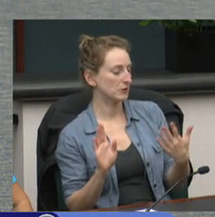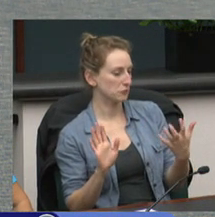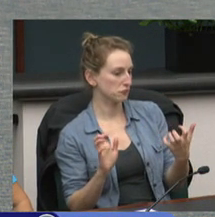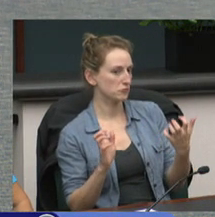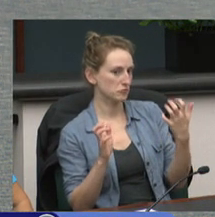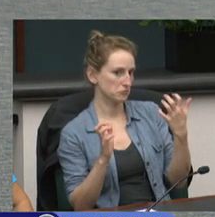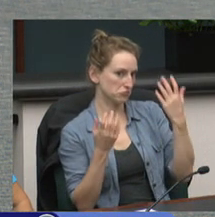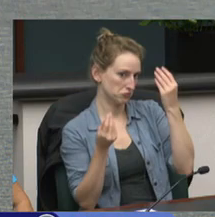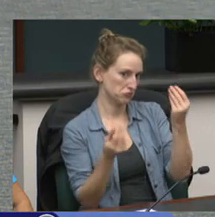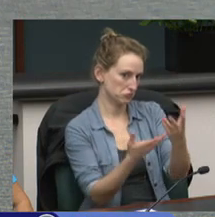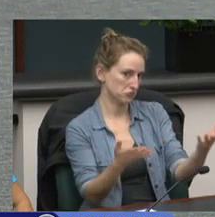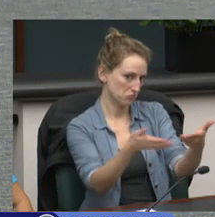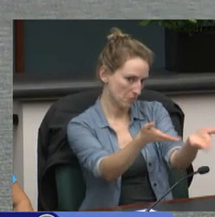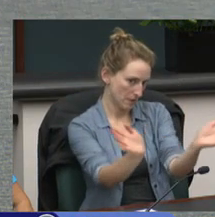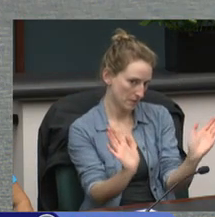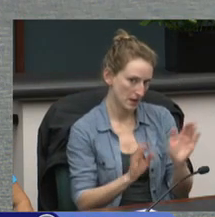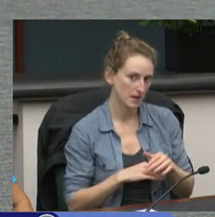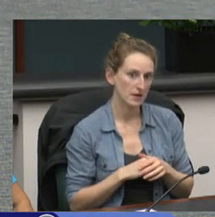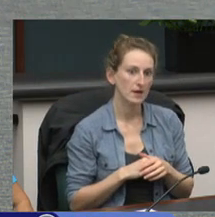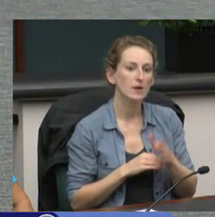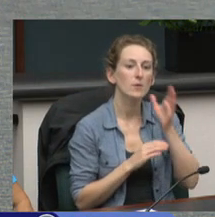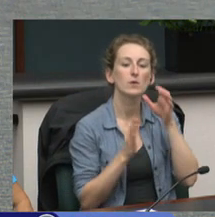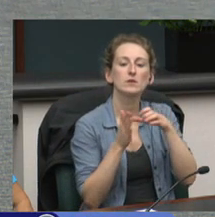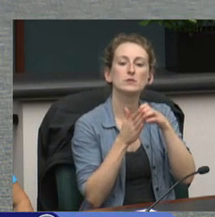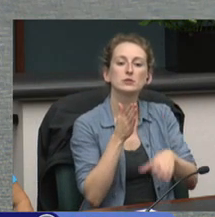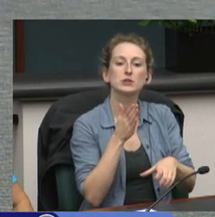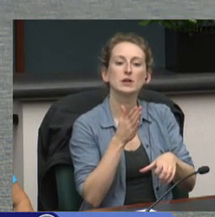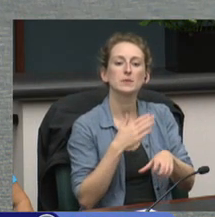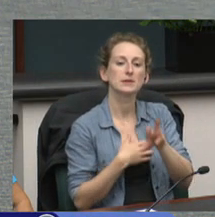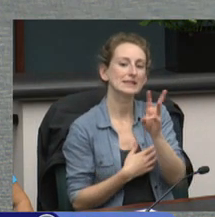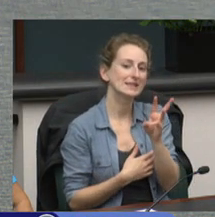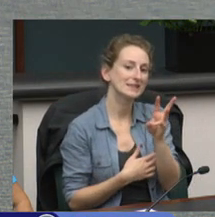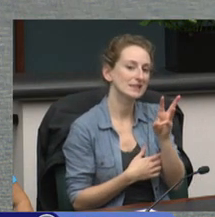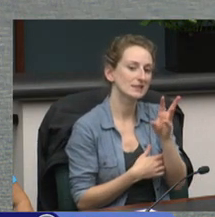cover chapters 6 & 7 councillor Valen yes mr. chairman could